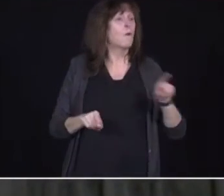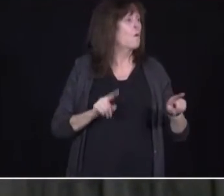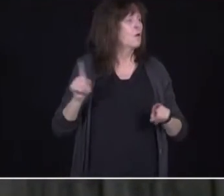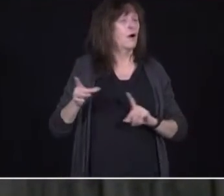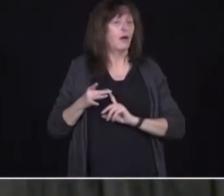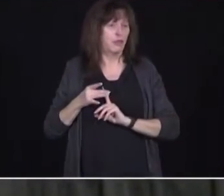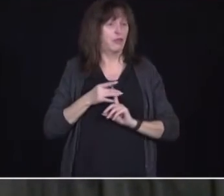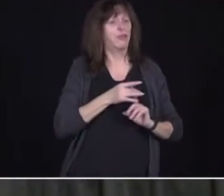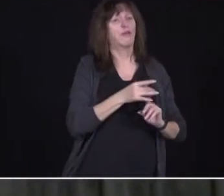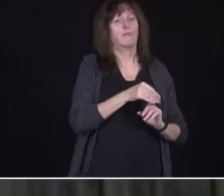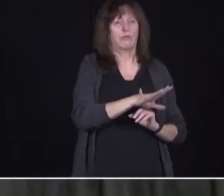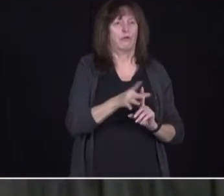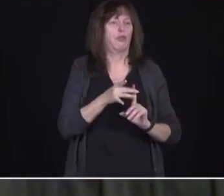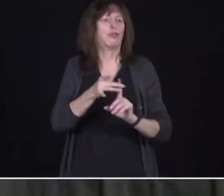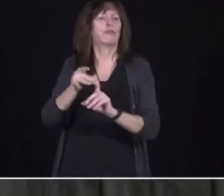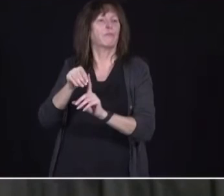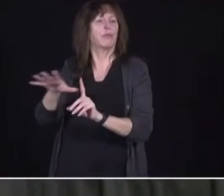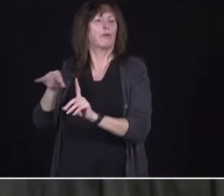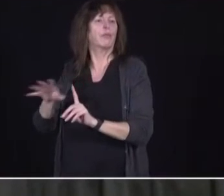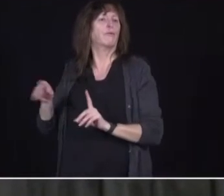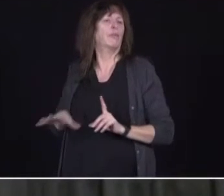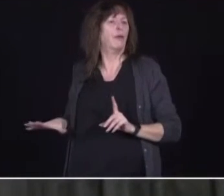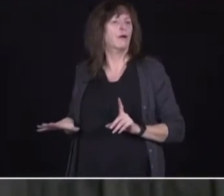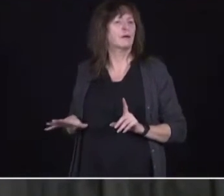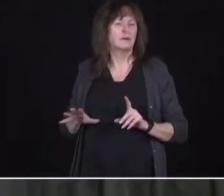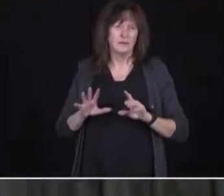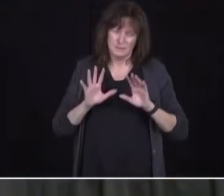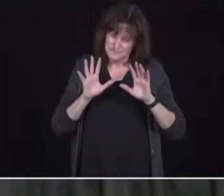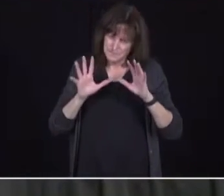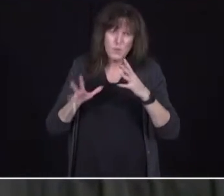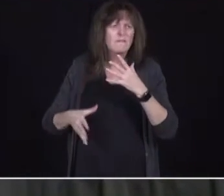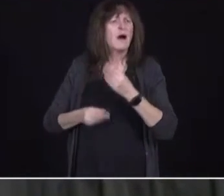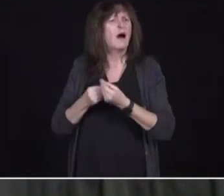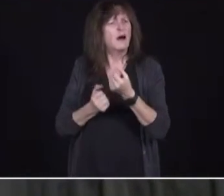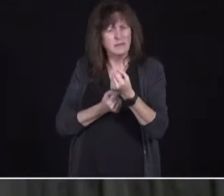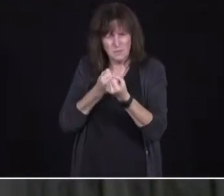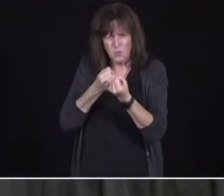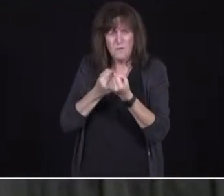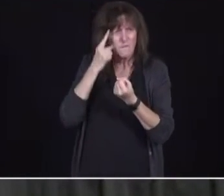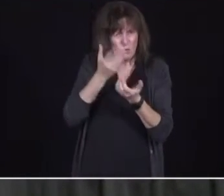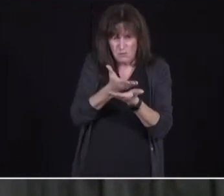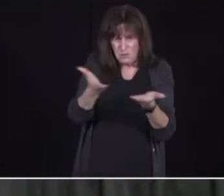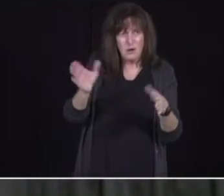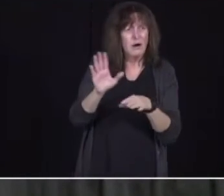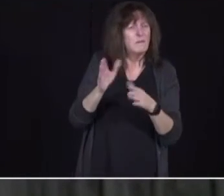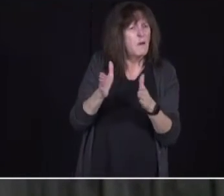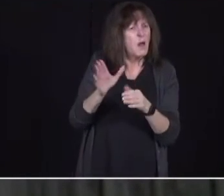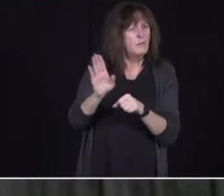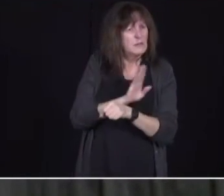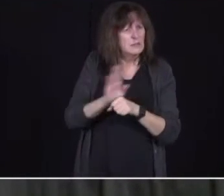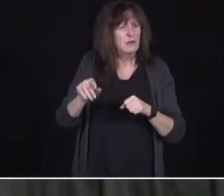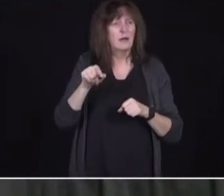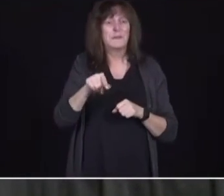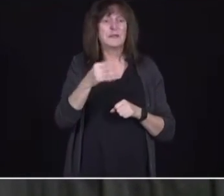That at the end of the day we need to crush this virus, one way or another. It's about movement.